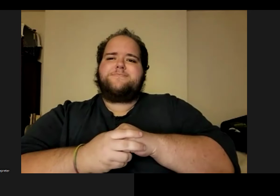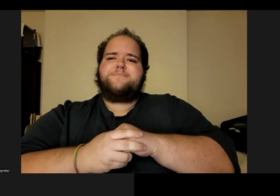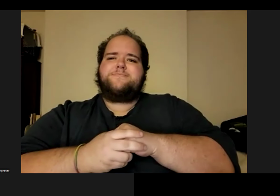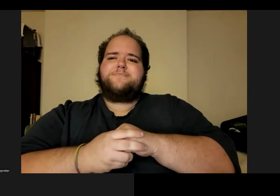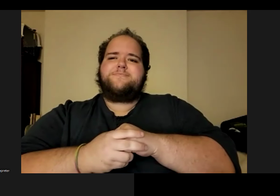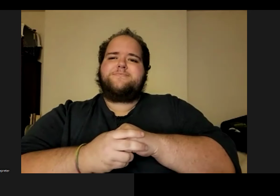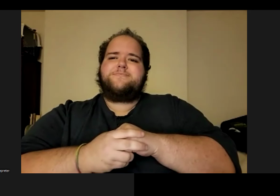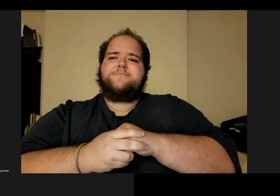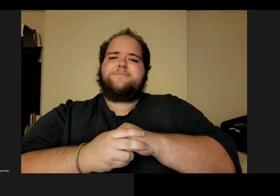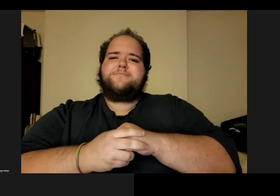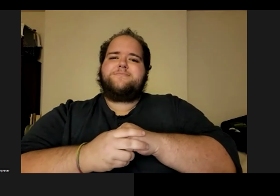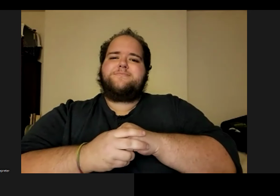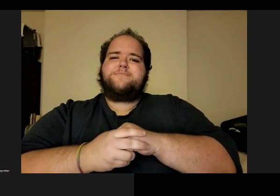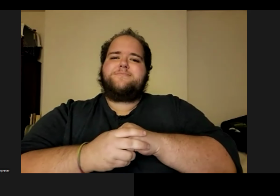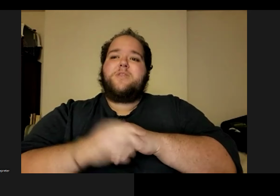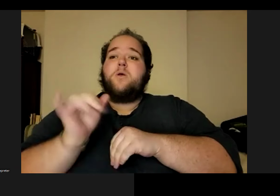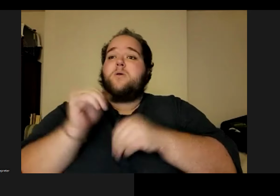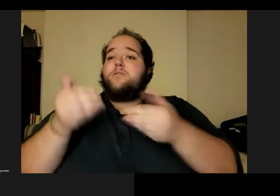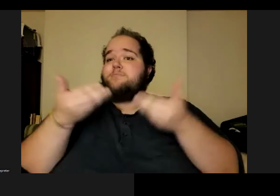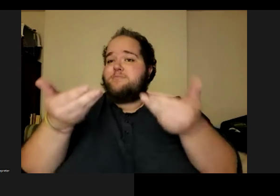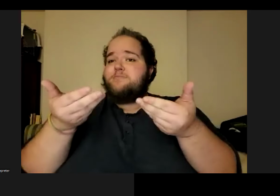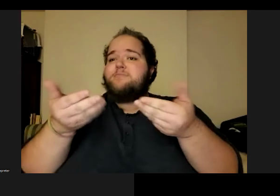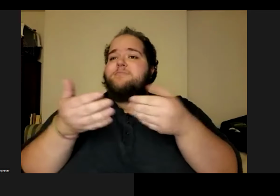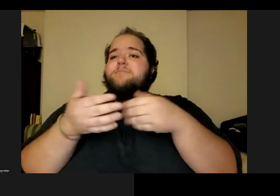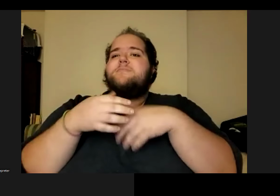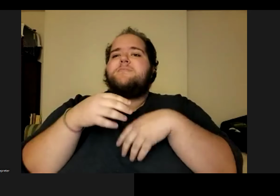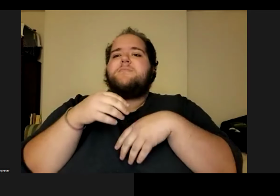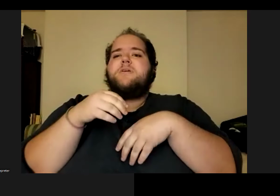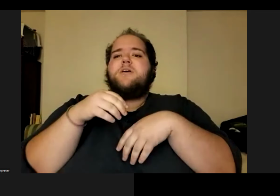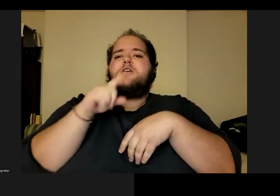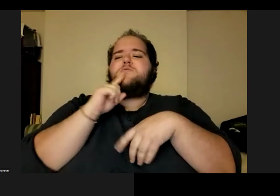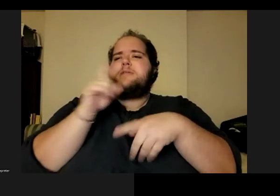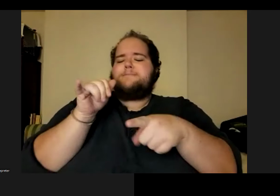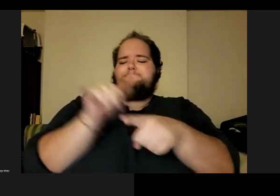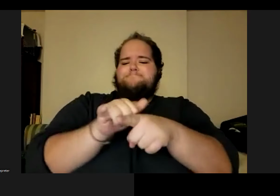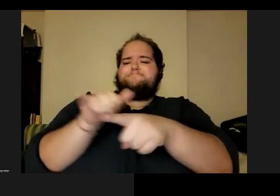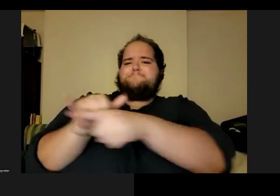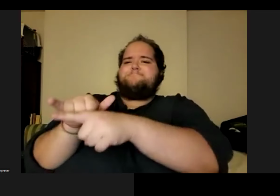tip that I'd like to give is don't use art speak or jargon.